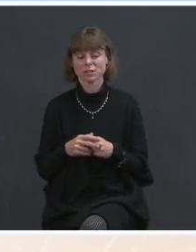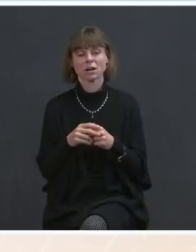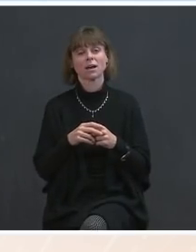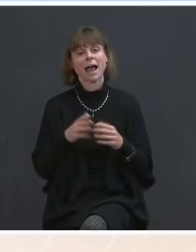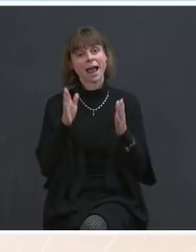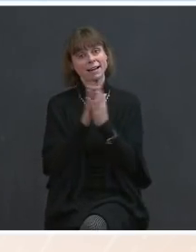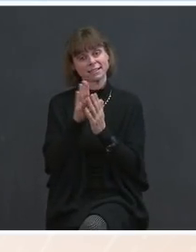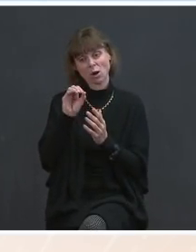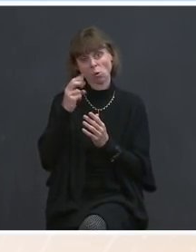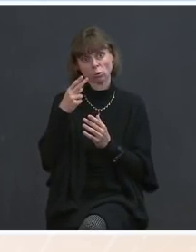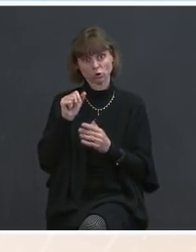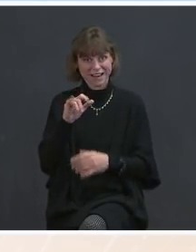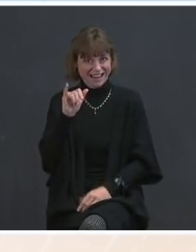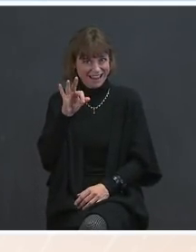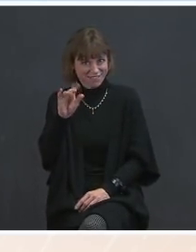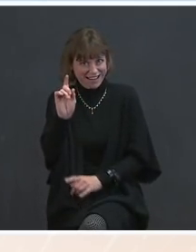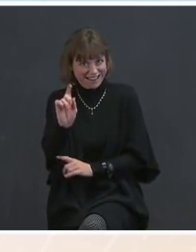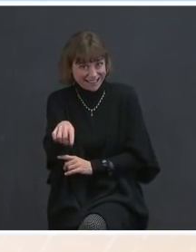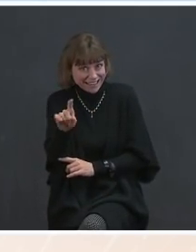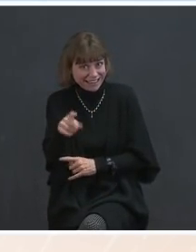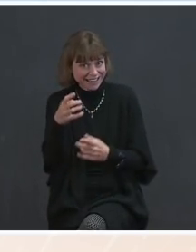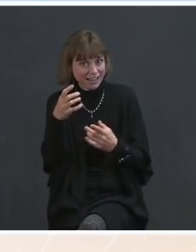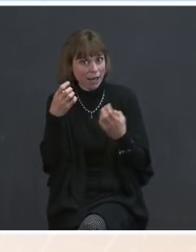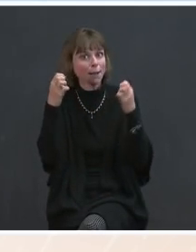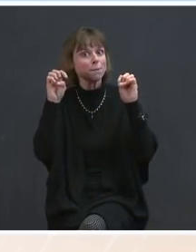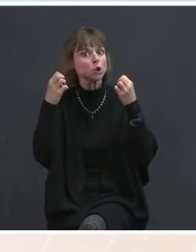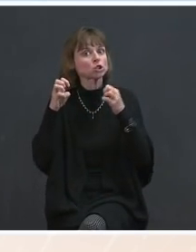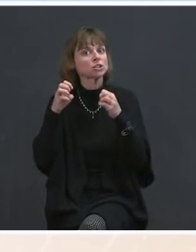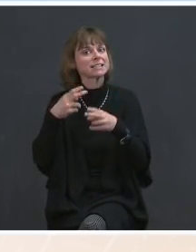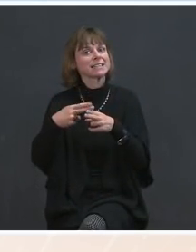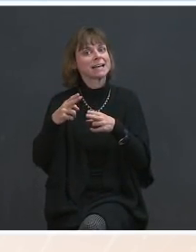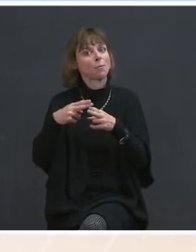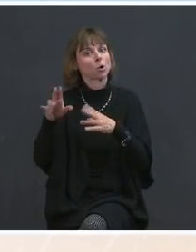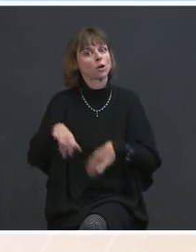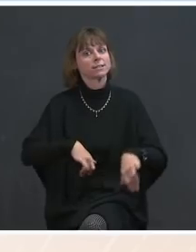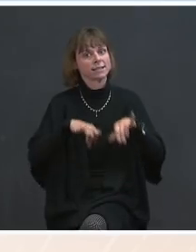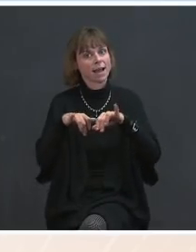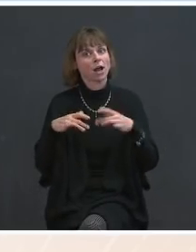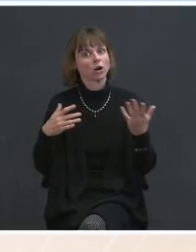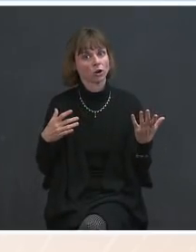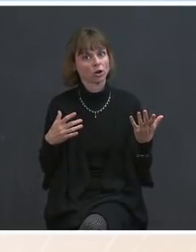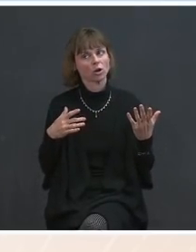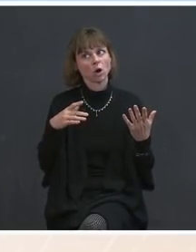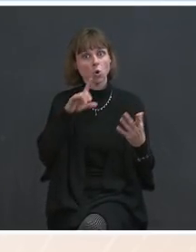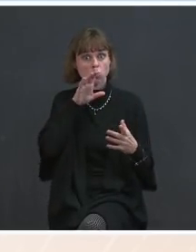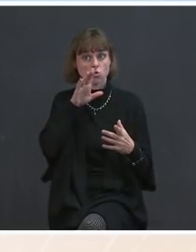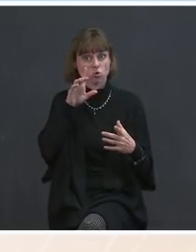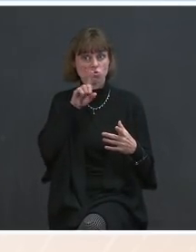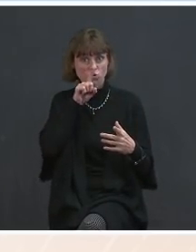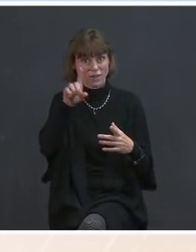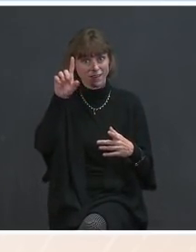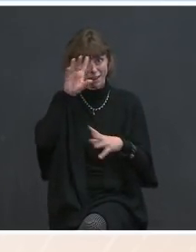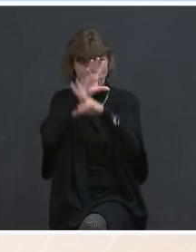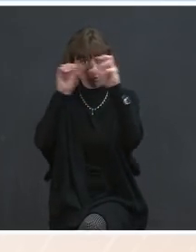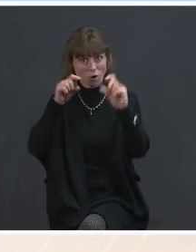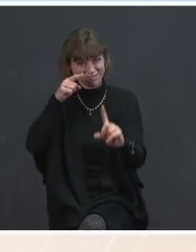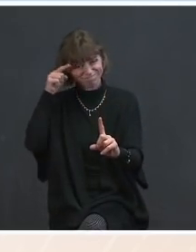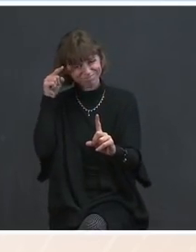was necessary to protect workers from COVID. So his objective is actually to protect workers and members of the workforce.